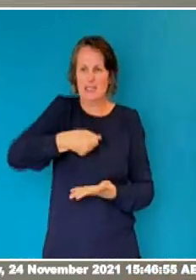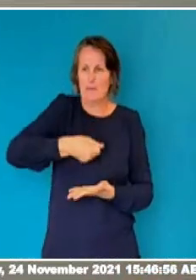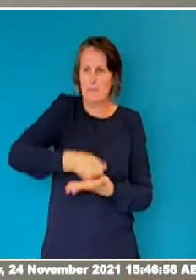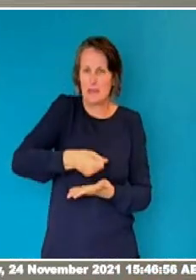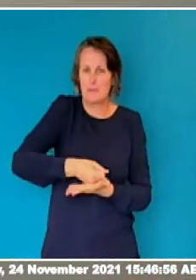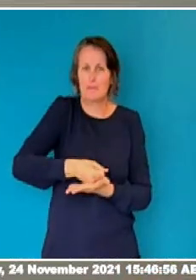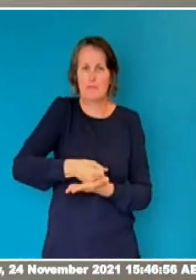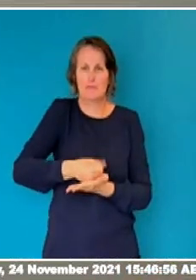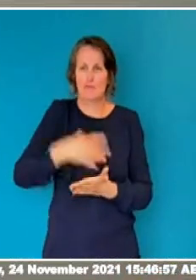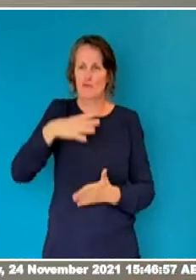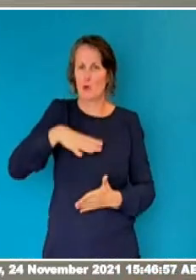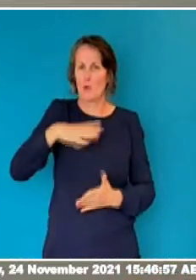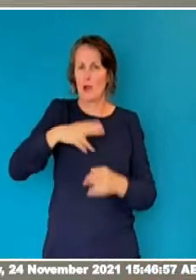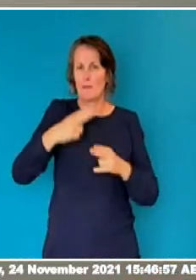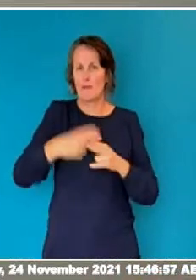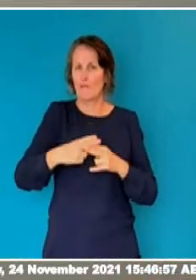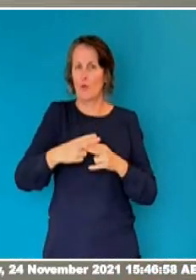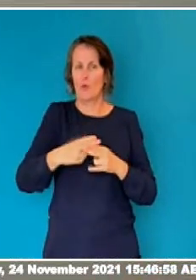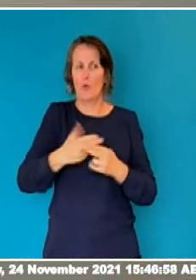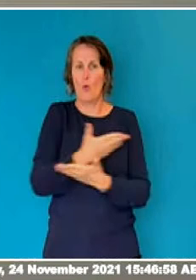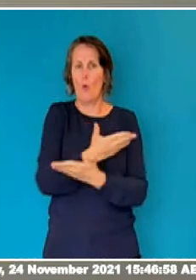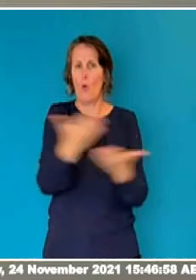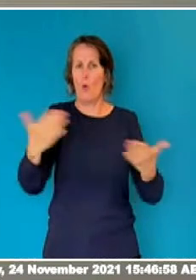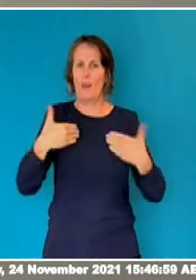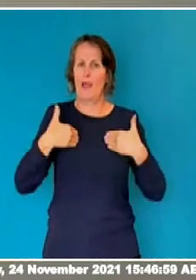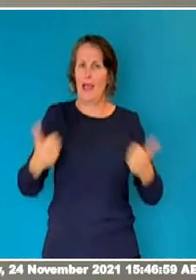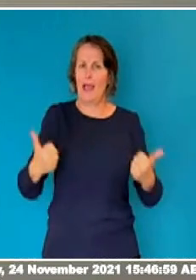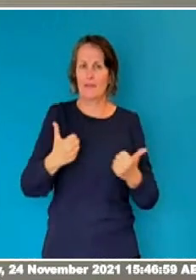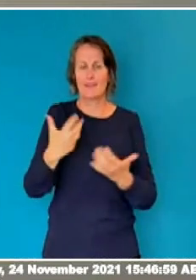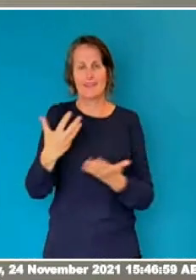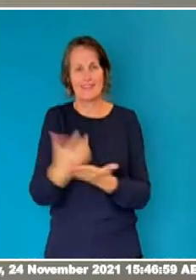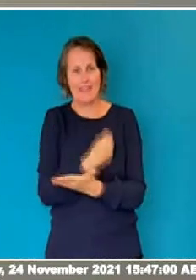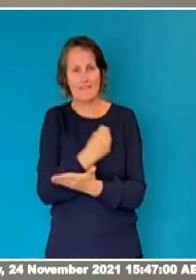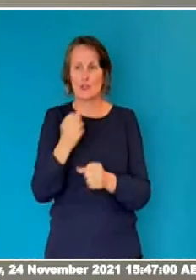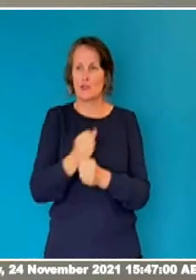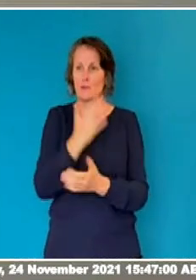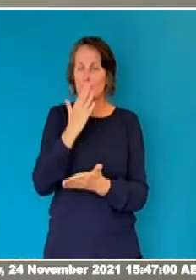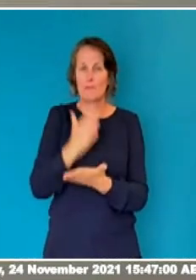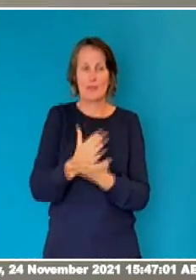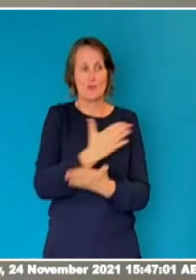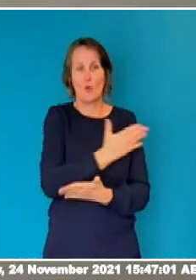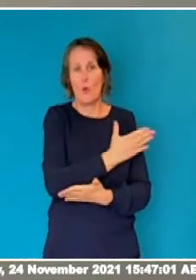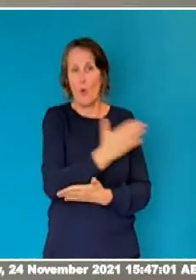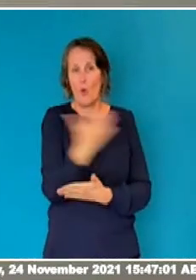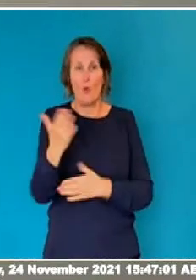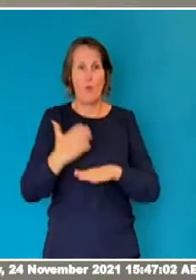safety for all of our projects and assets to operate to globally, not just here in